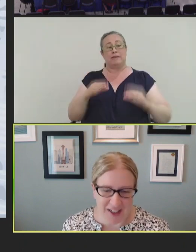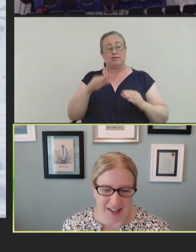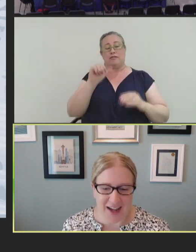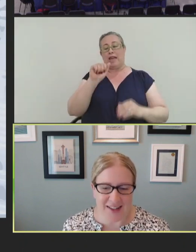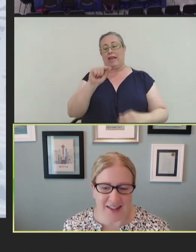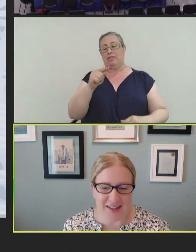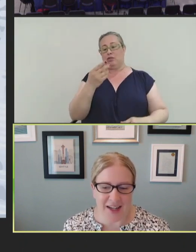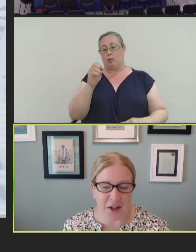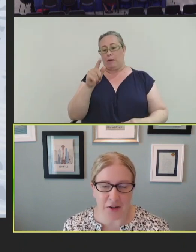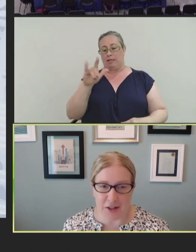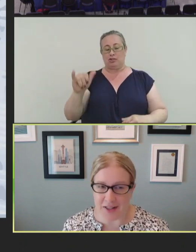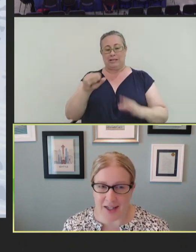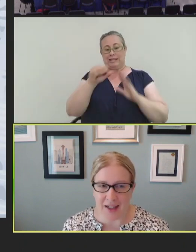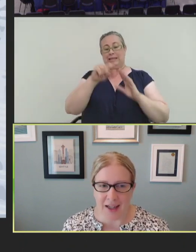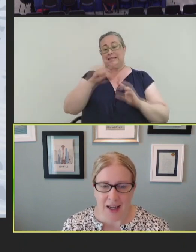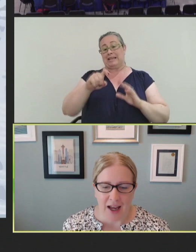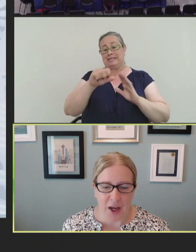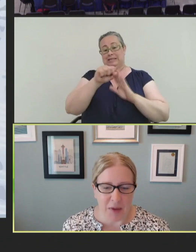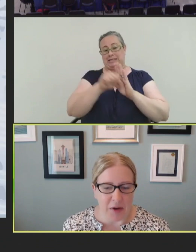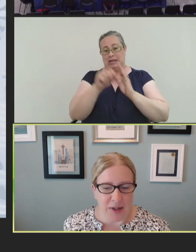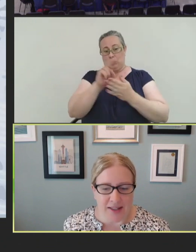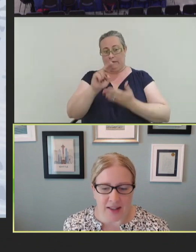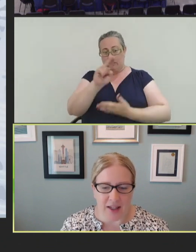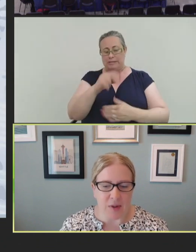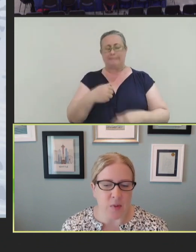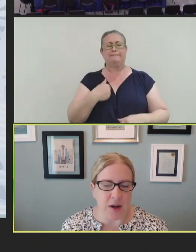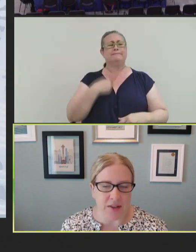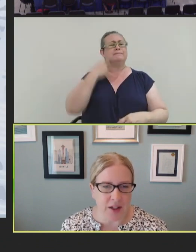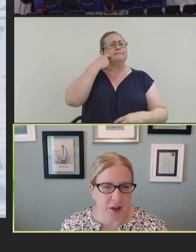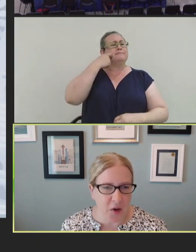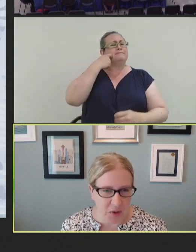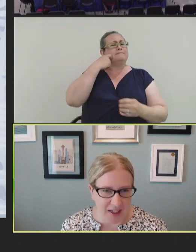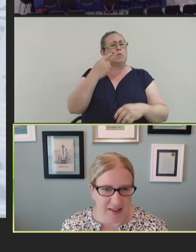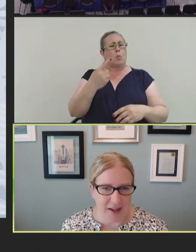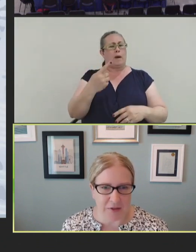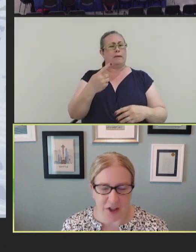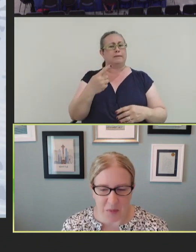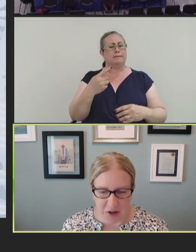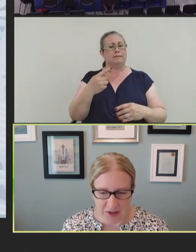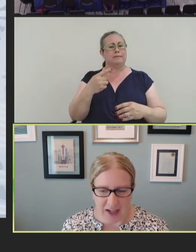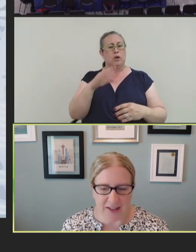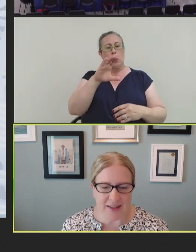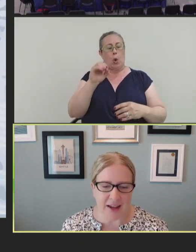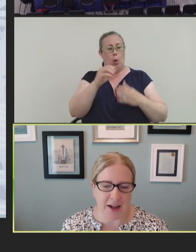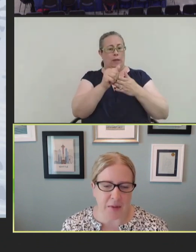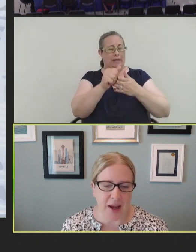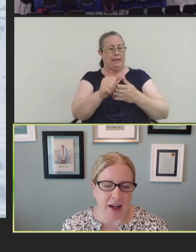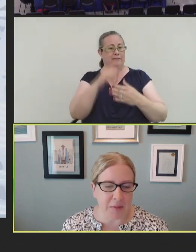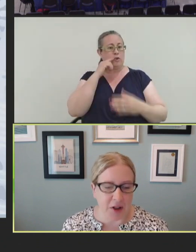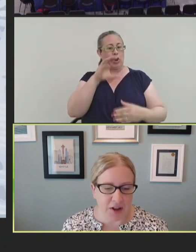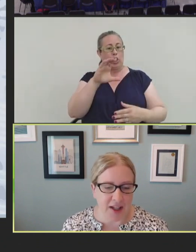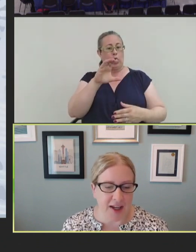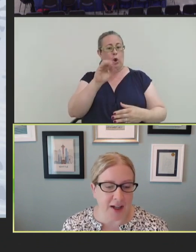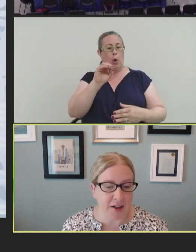at Texas State University. I recently was one of the co-leads of CommuniVax. And I'm currently a